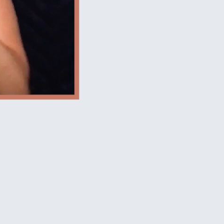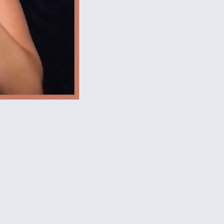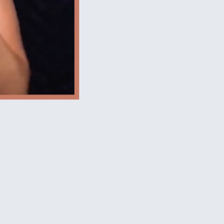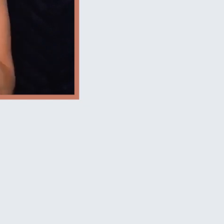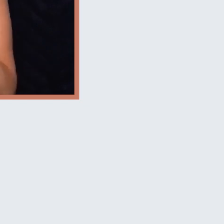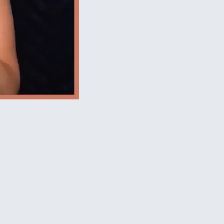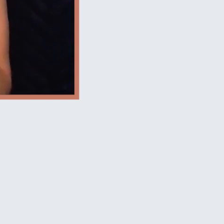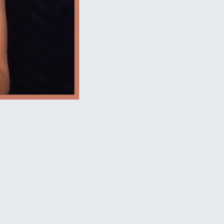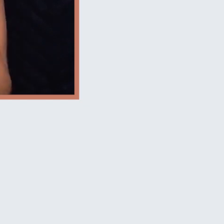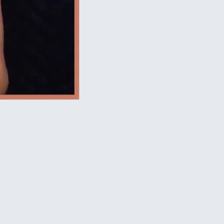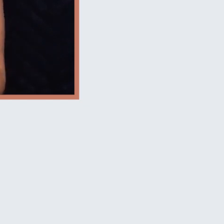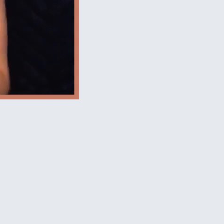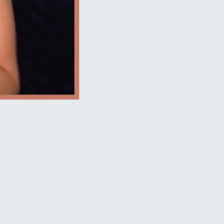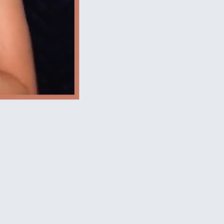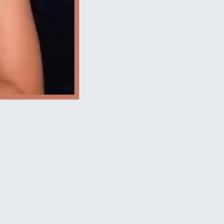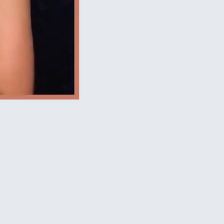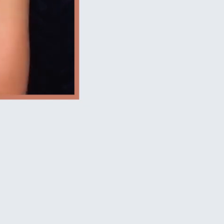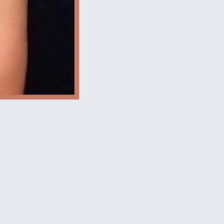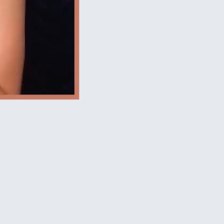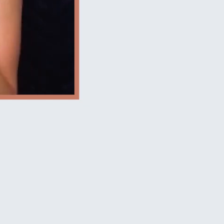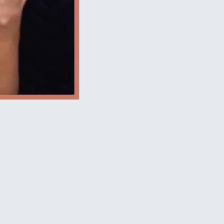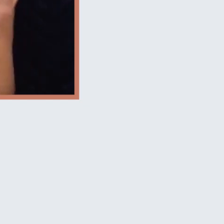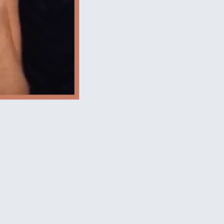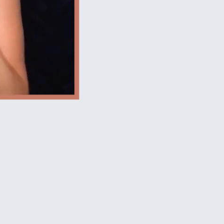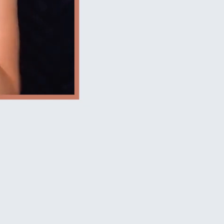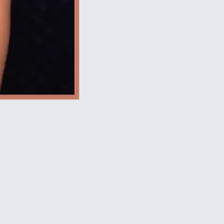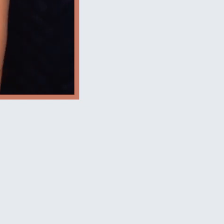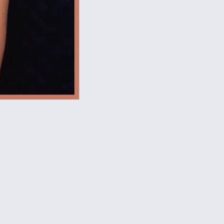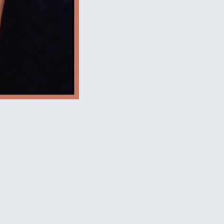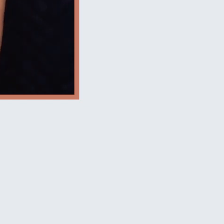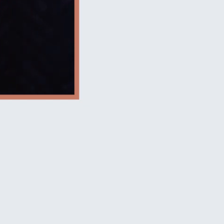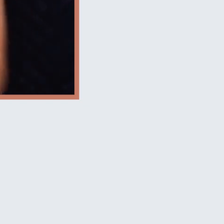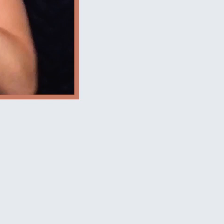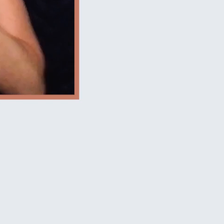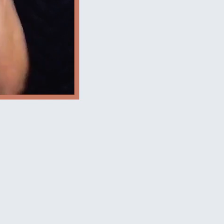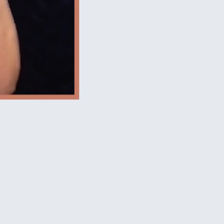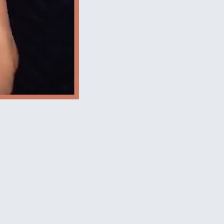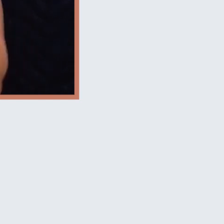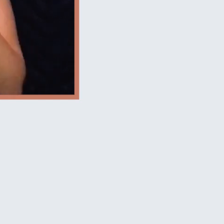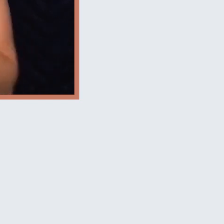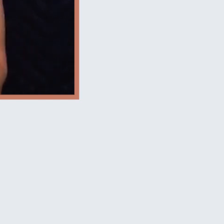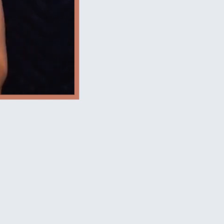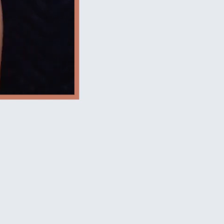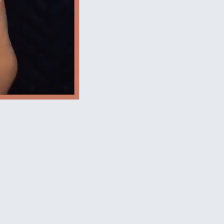to inform our listeners and audience, and you can expand on that because you have better understanding,